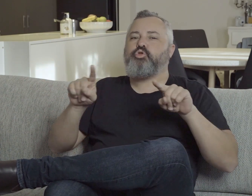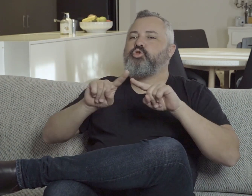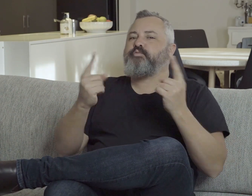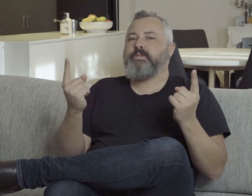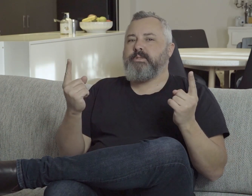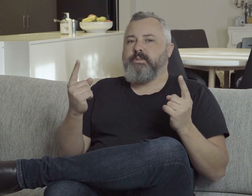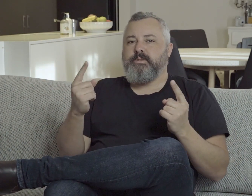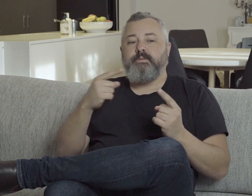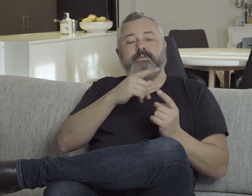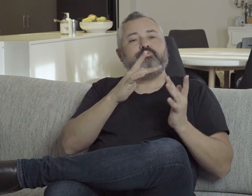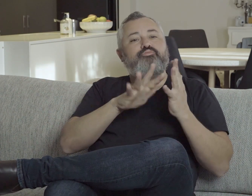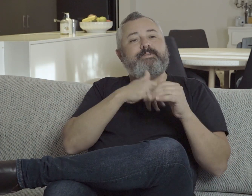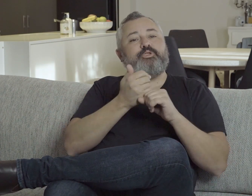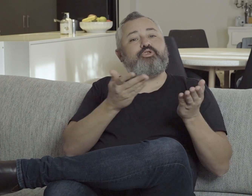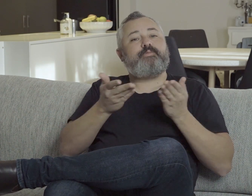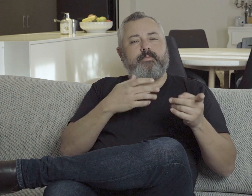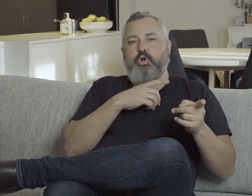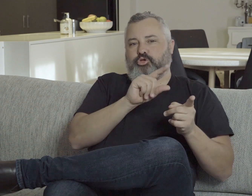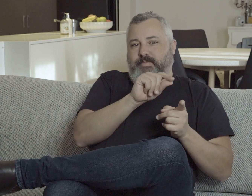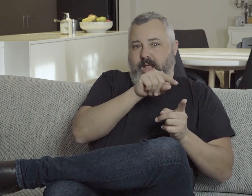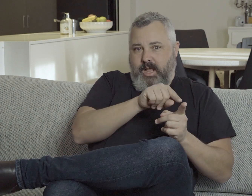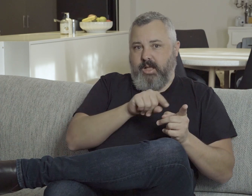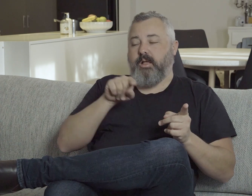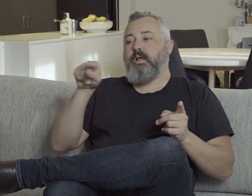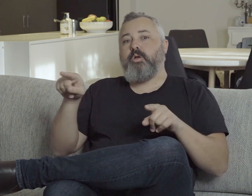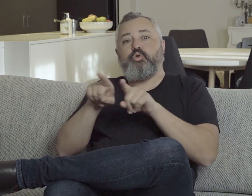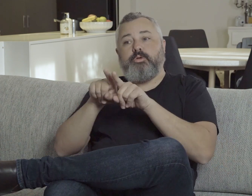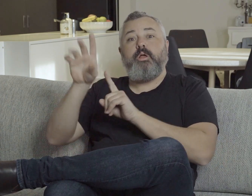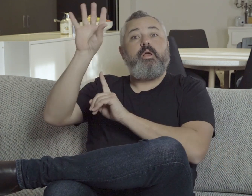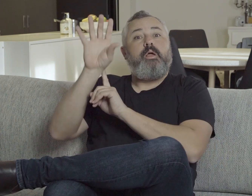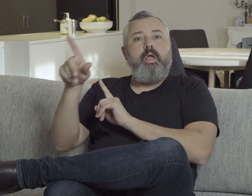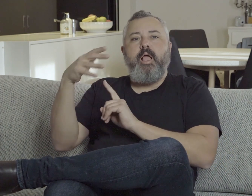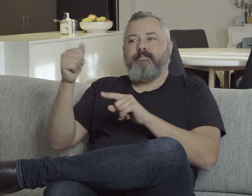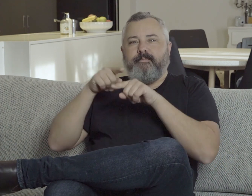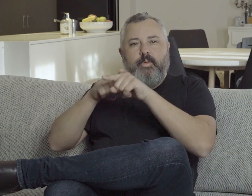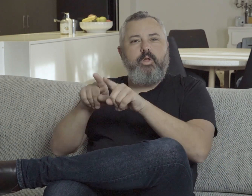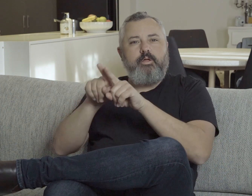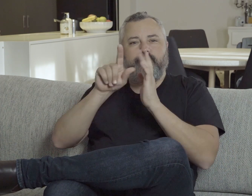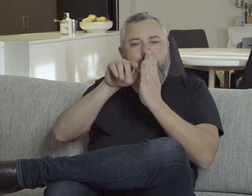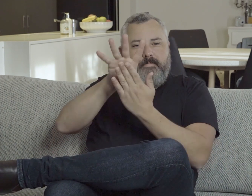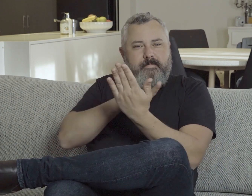and an antenna or satellite dish to operate. Additionally, you'll find that a streaming service is cheaper too.